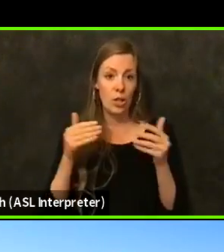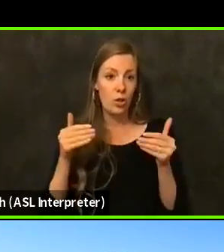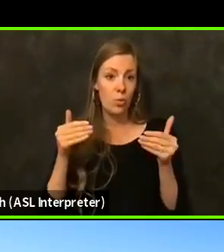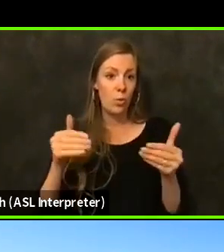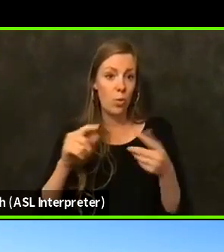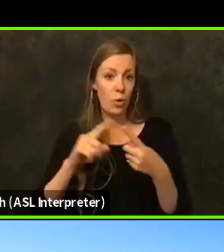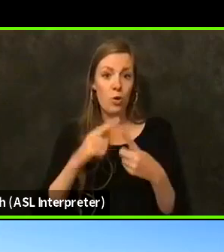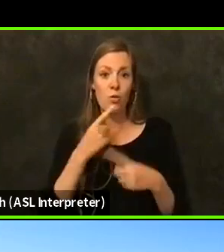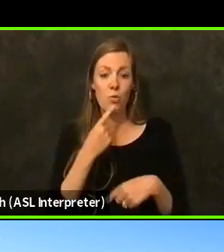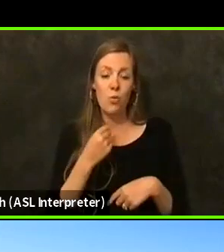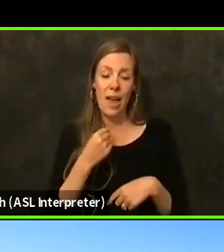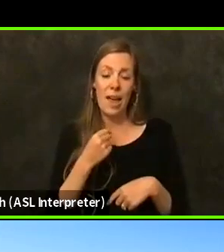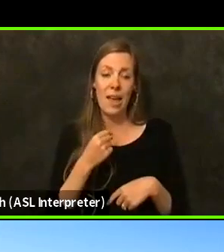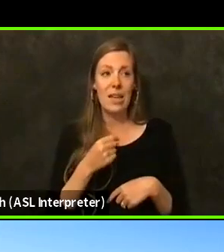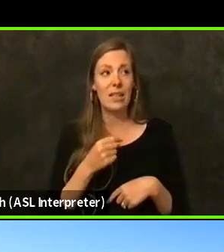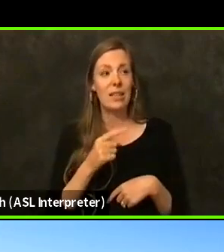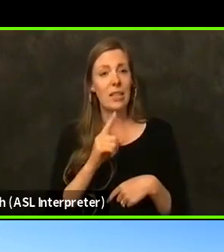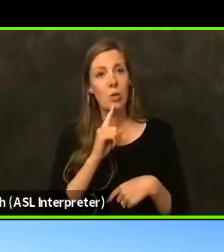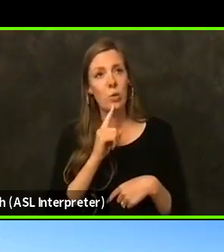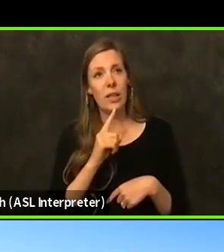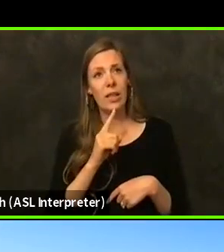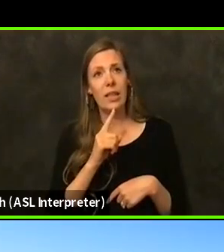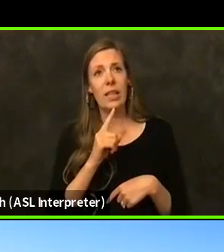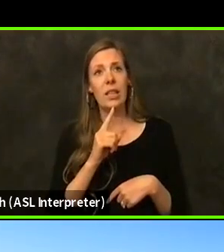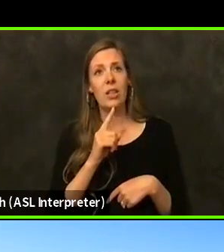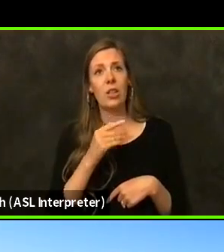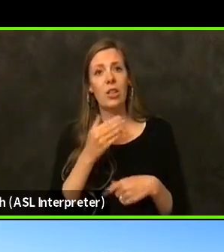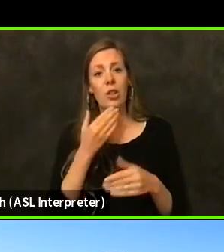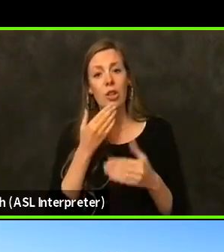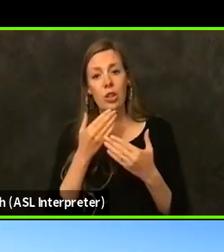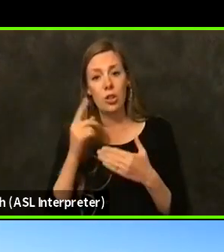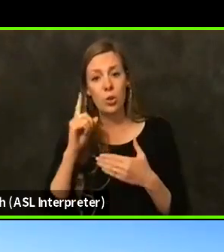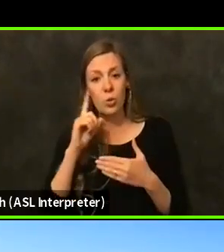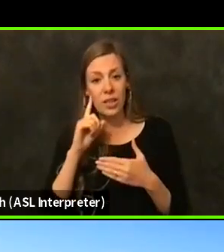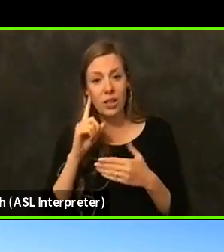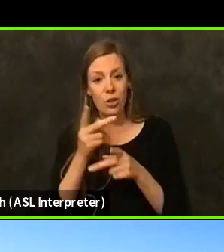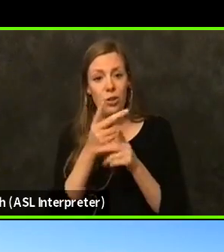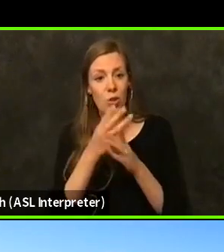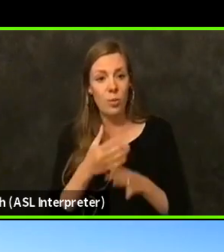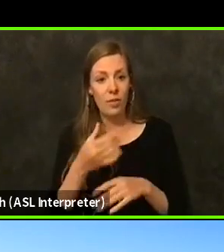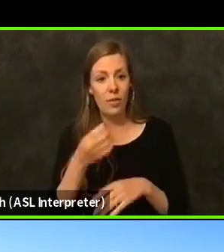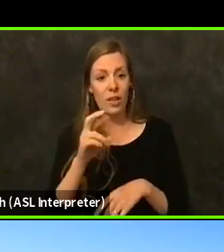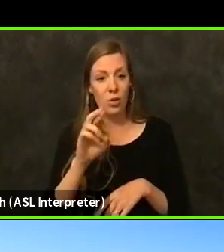It's really great and heartening to hear Supervisor Gorin say that the metrics are